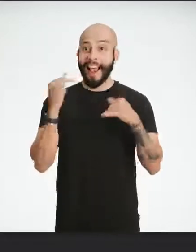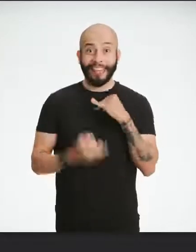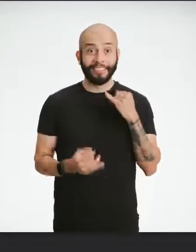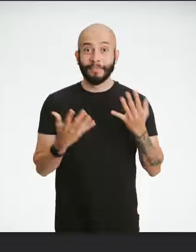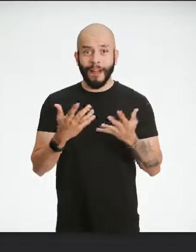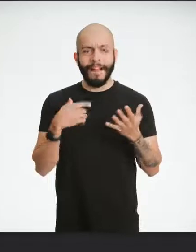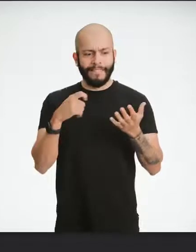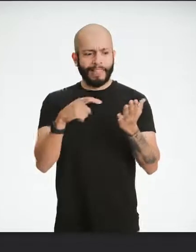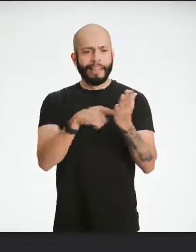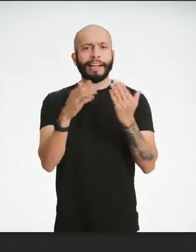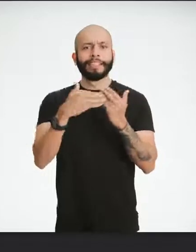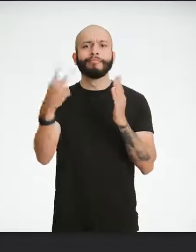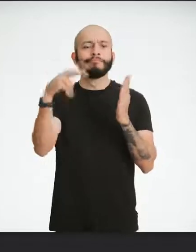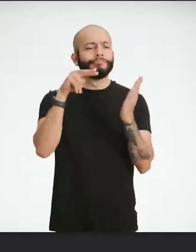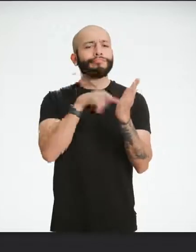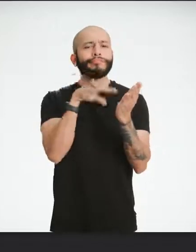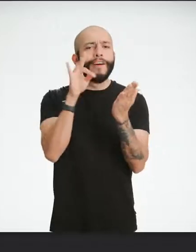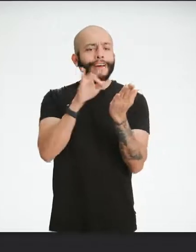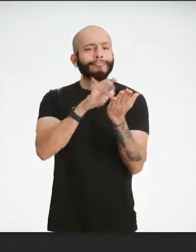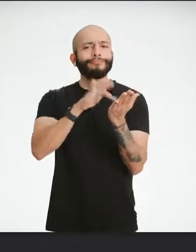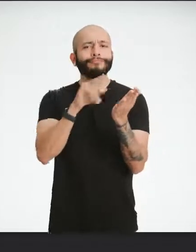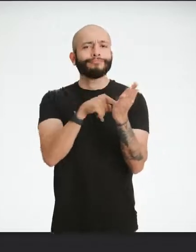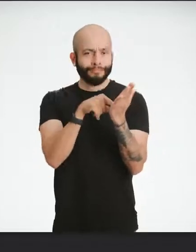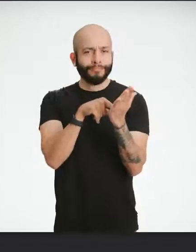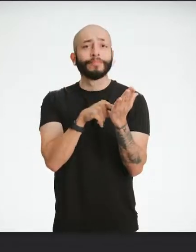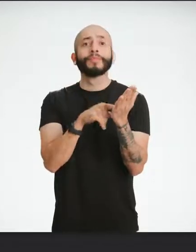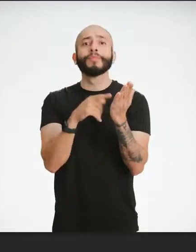" The last thing I need to do is make this discoverable for my users.